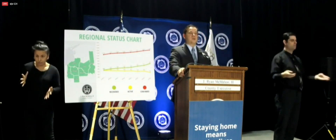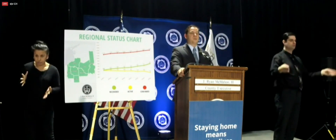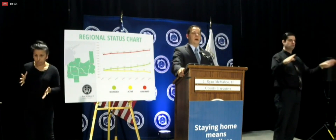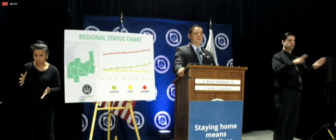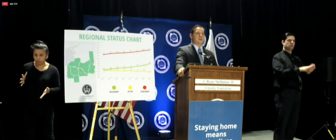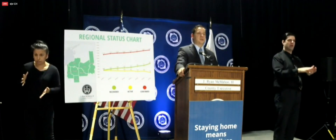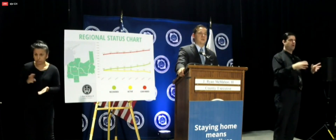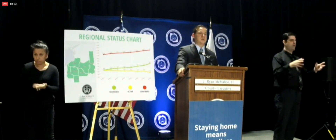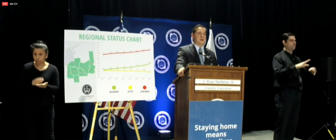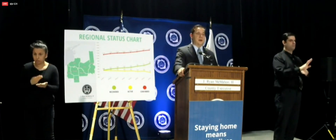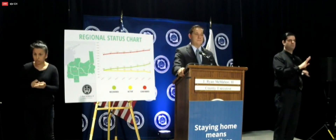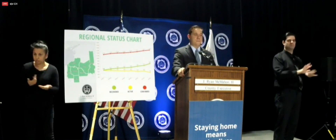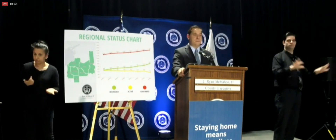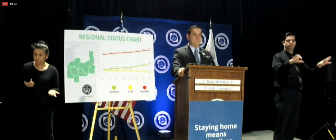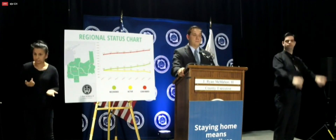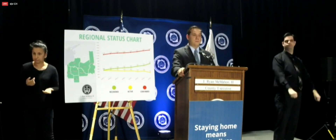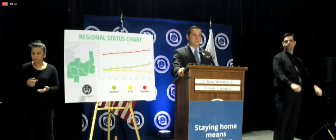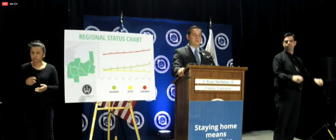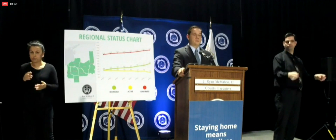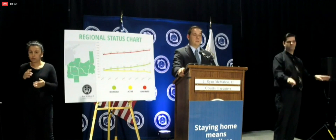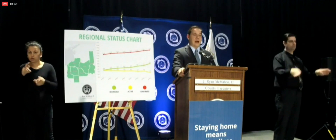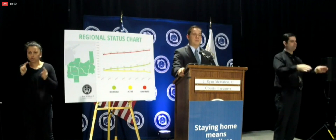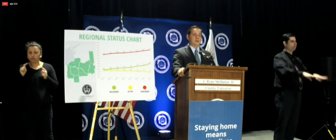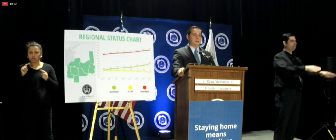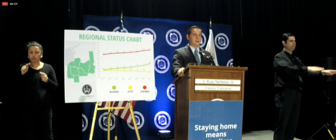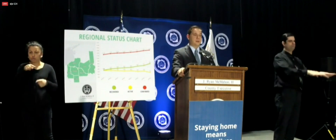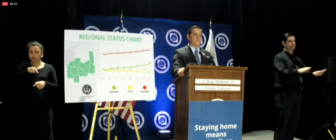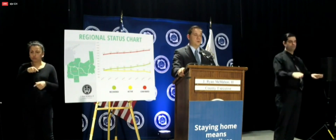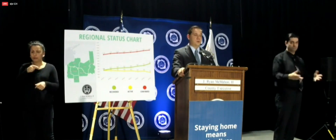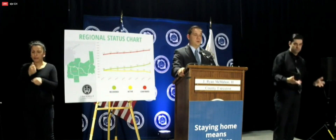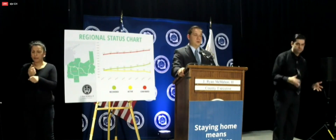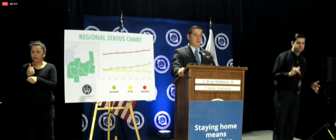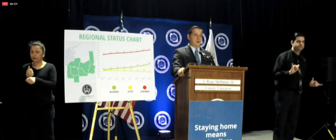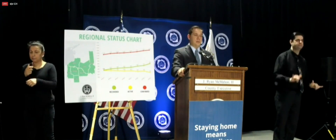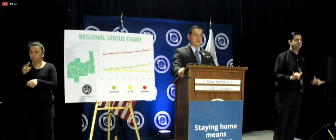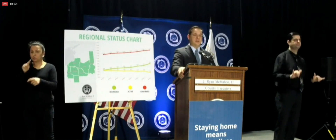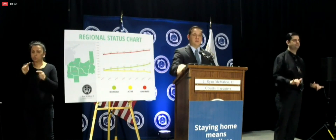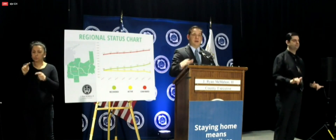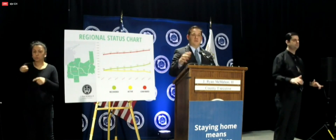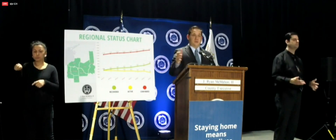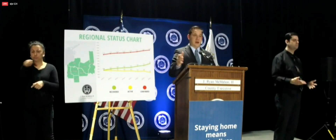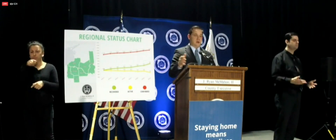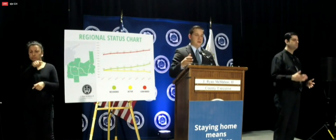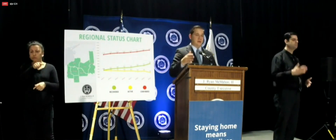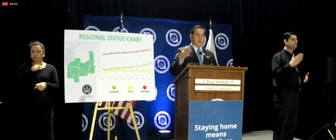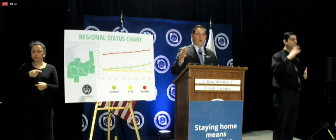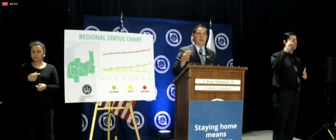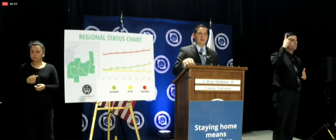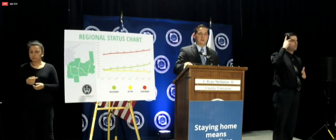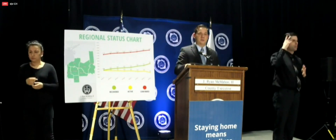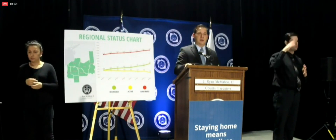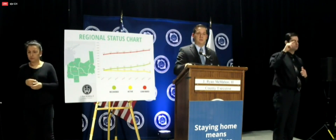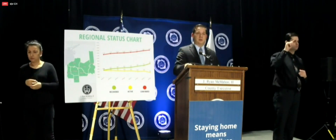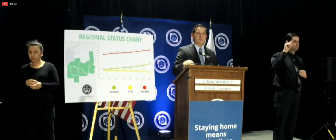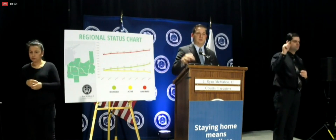GOVERNMENT AGREED THAT WE NEED TO SHUT THINGS DOWN. SO, I'VE HEARD SOME POLITICIANS